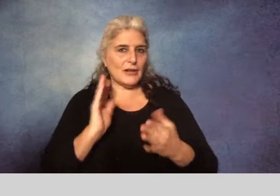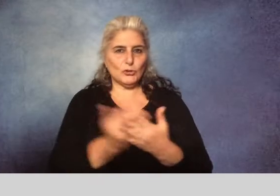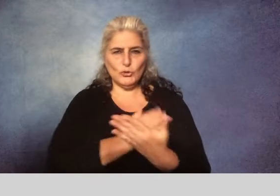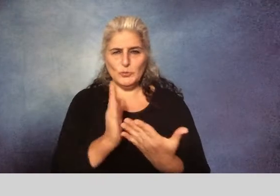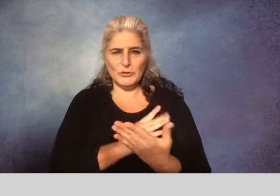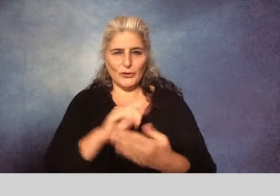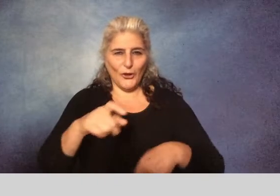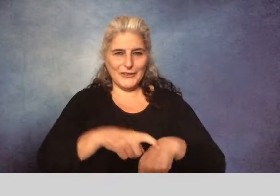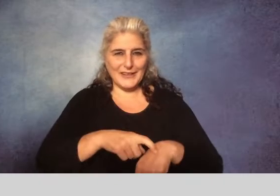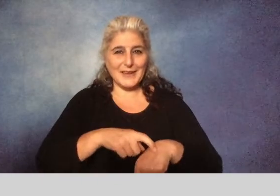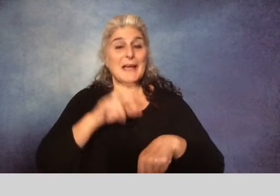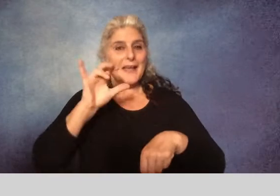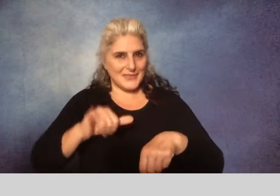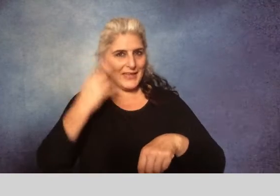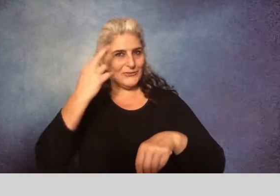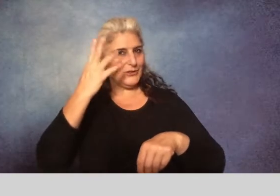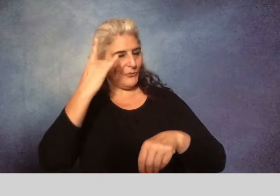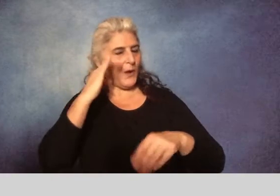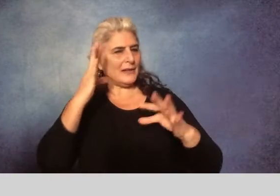My appreciation is the foundation for this side project.